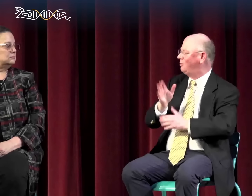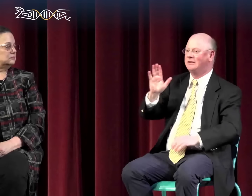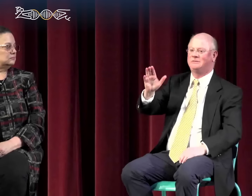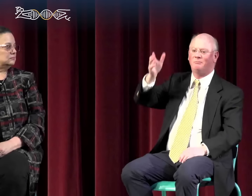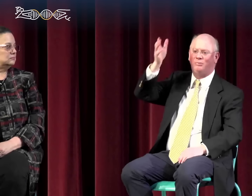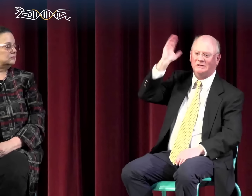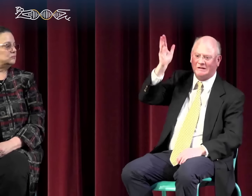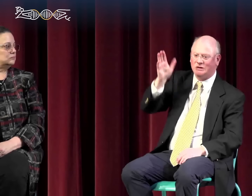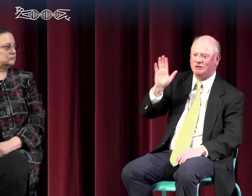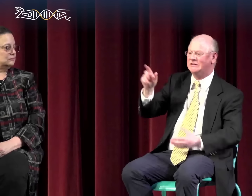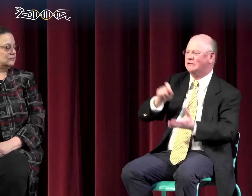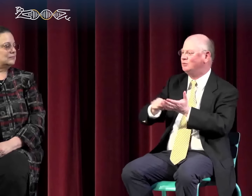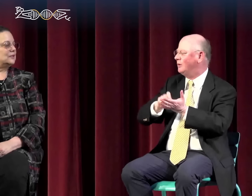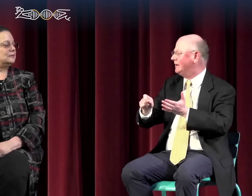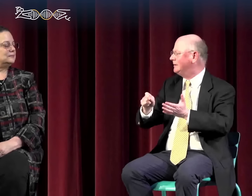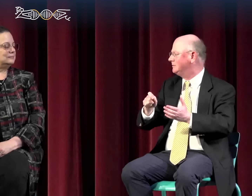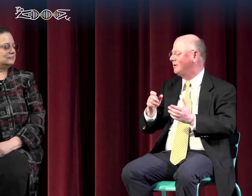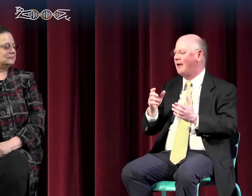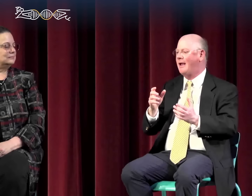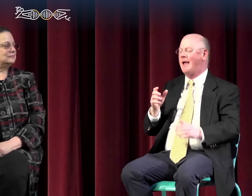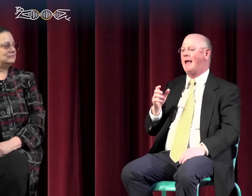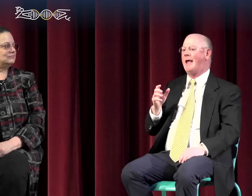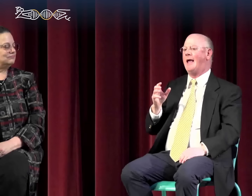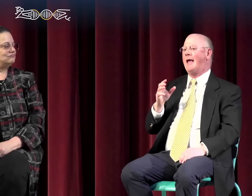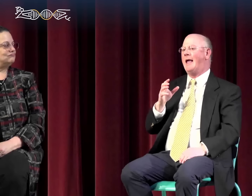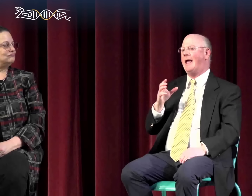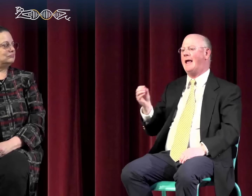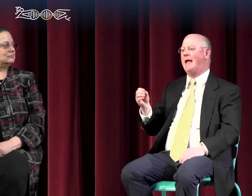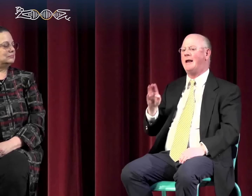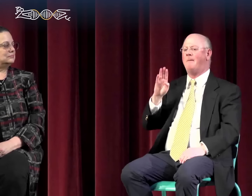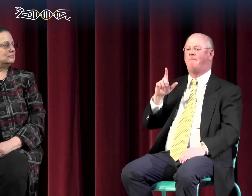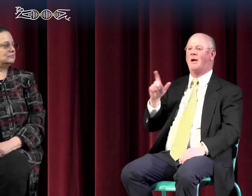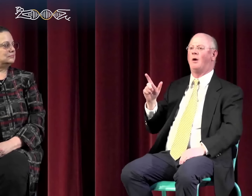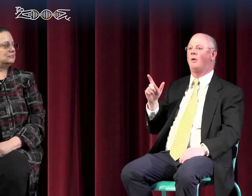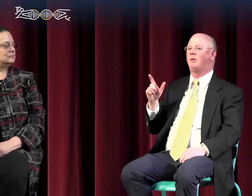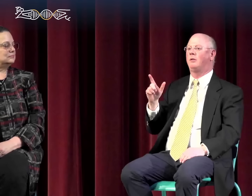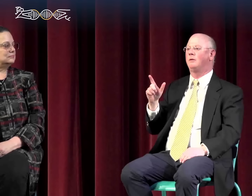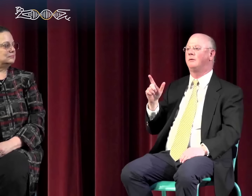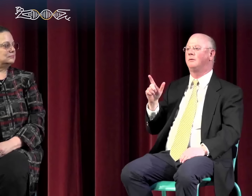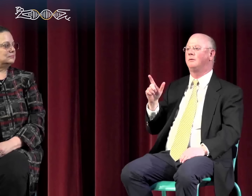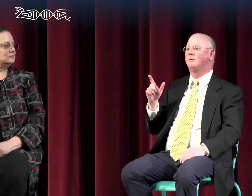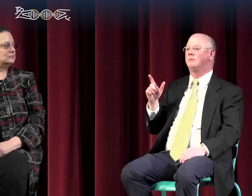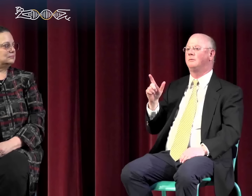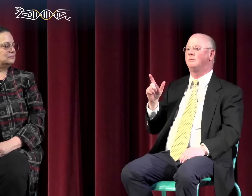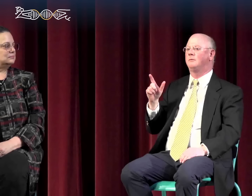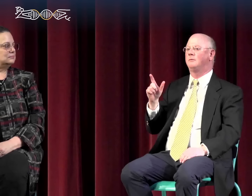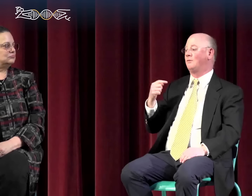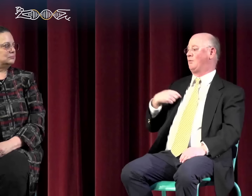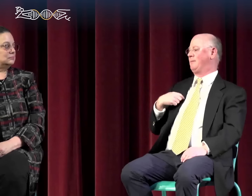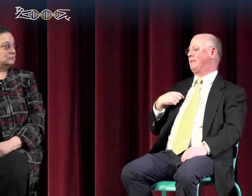His thorough lectures and writing and such.